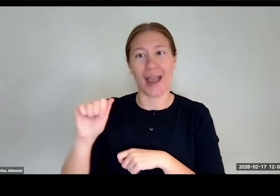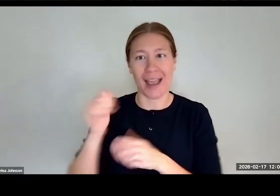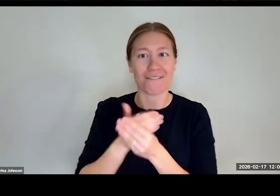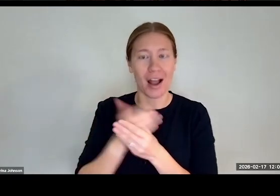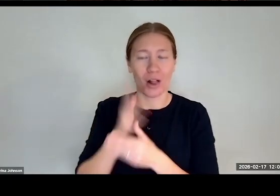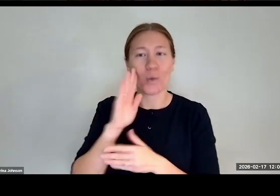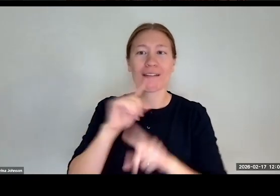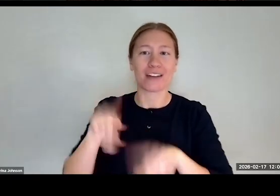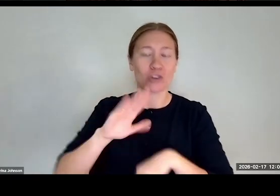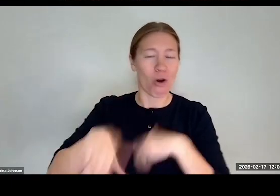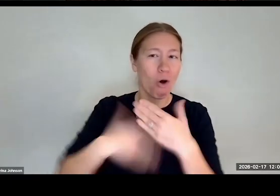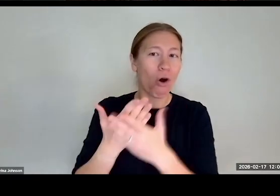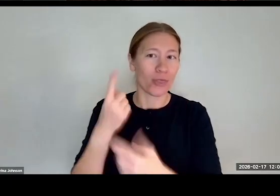to everyone after this presentation.